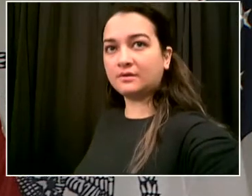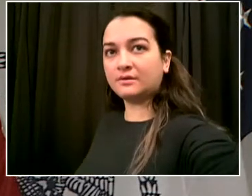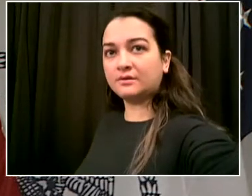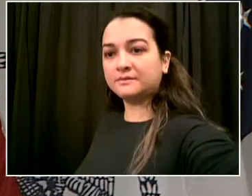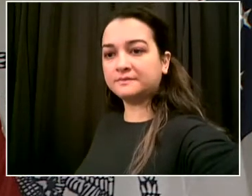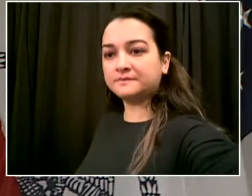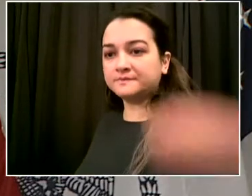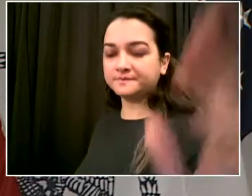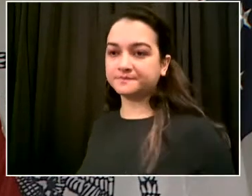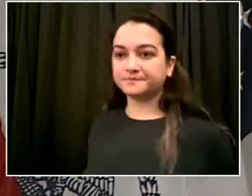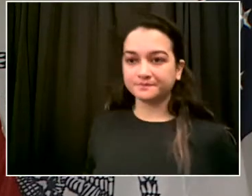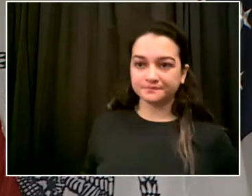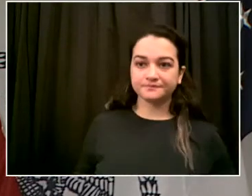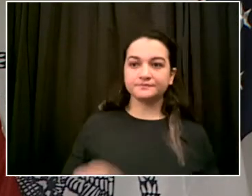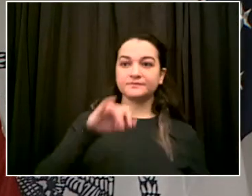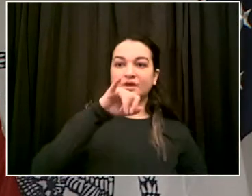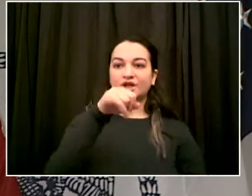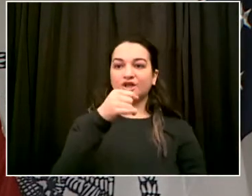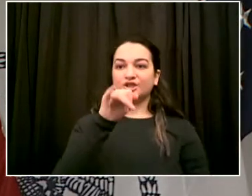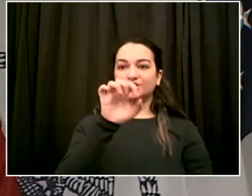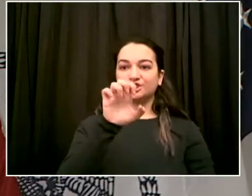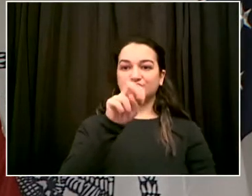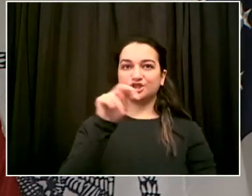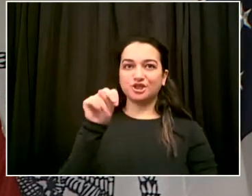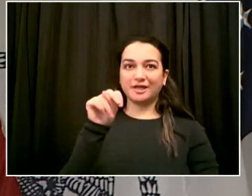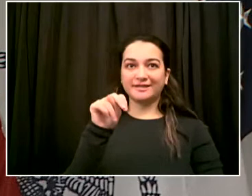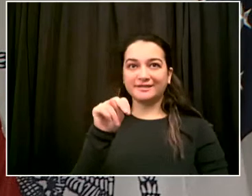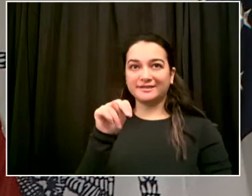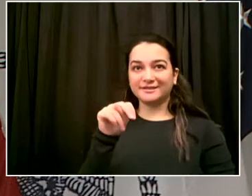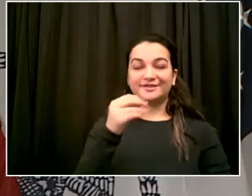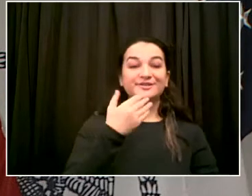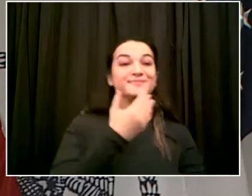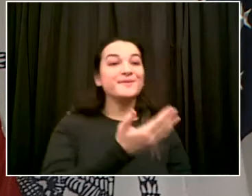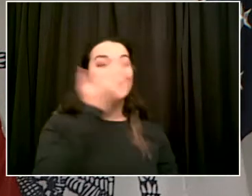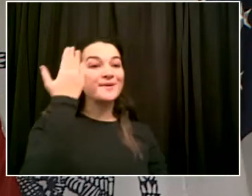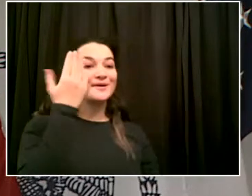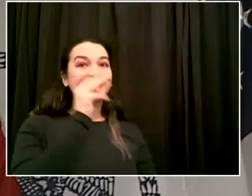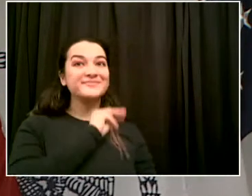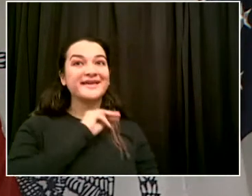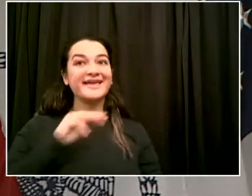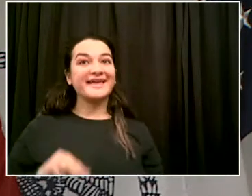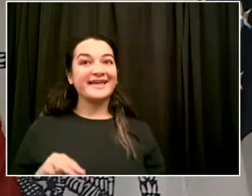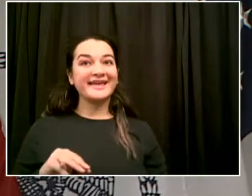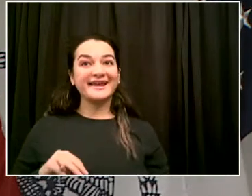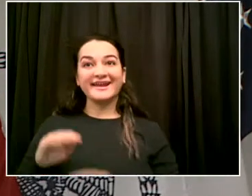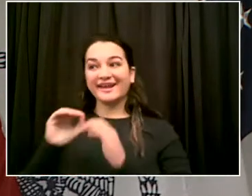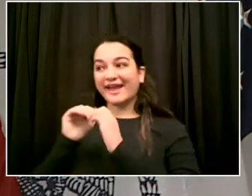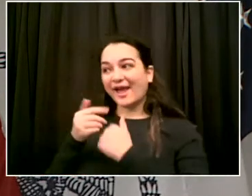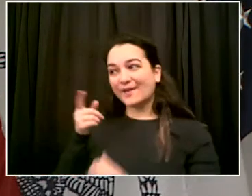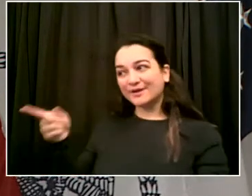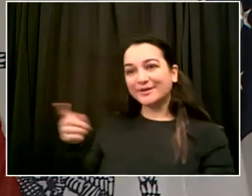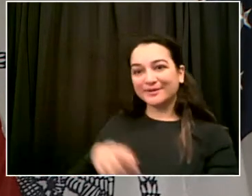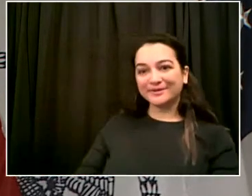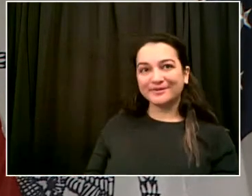TO MAKE THESE LEGISLATIONS. Reporter: GOOD MORNING MR. MAYOYO. R HOW ARE YOU